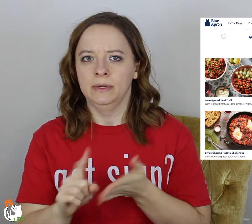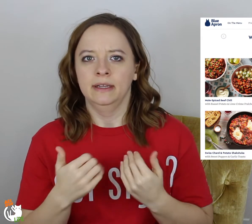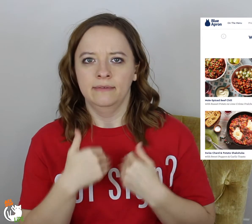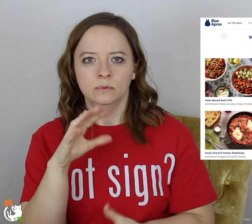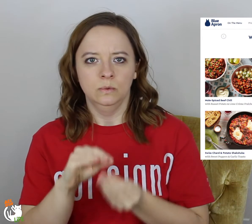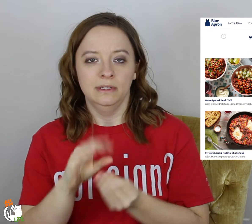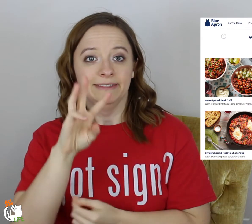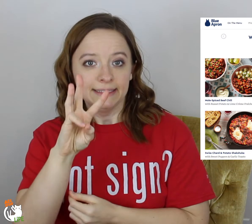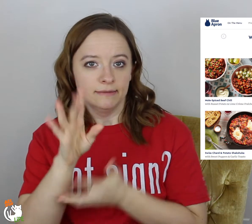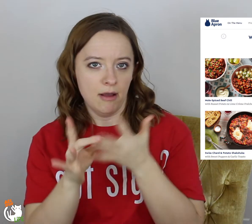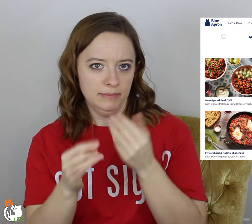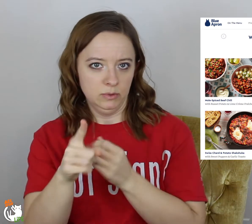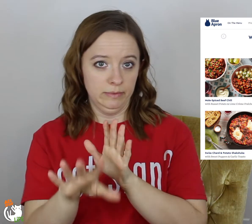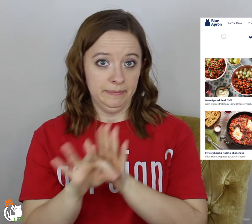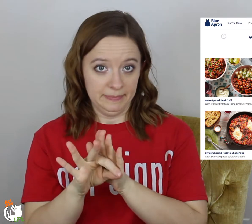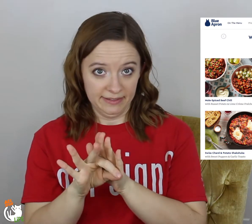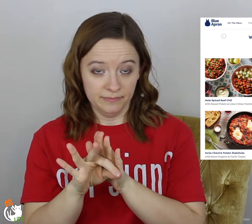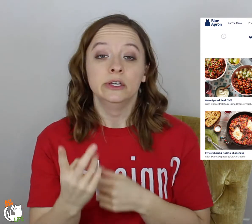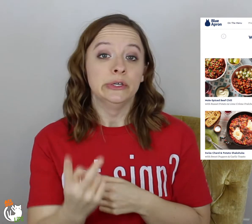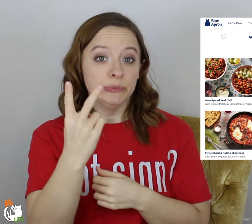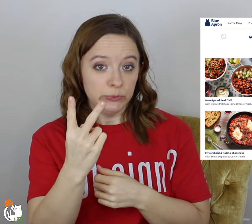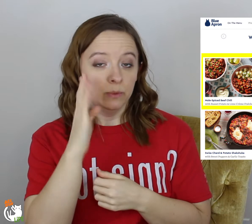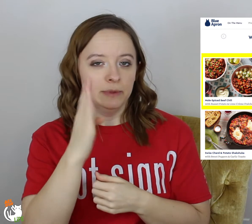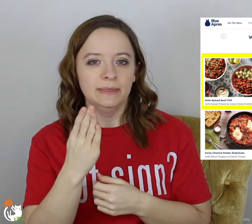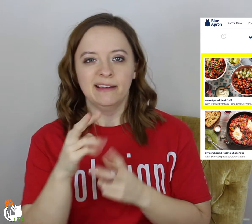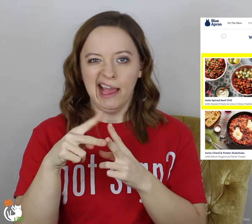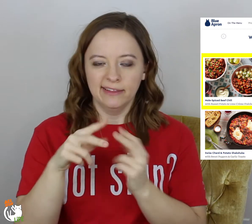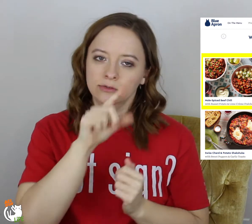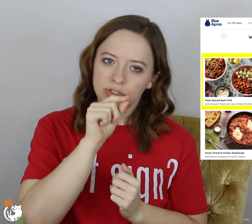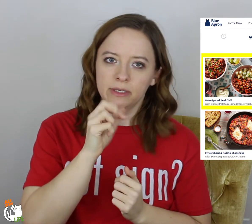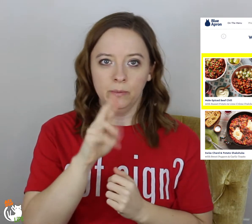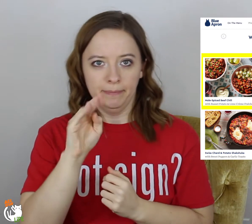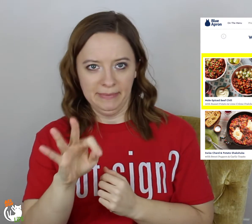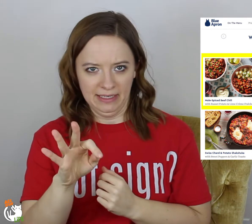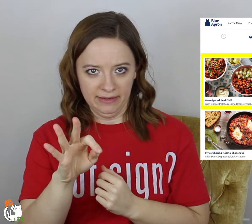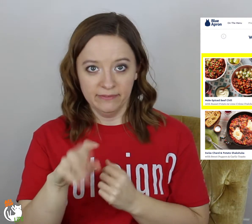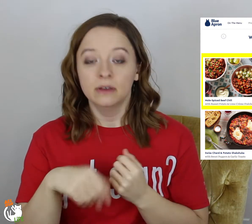Every week there's a total of 6 options you can pick. Two of them will either be chicken or beef,